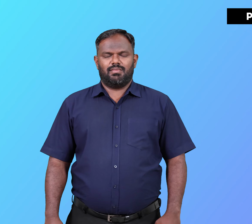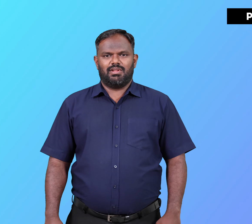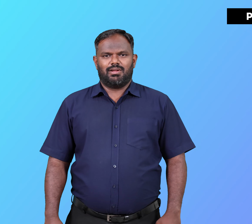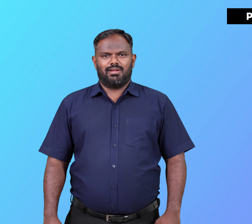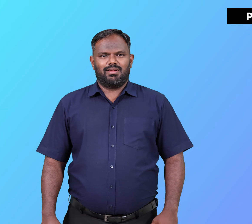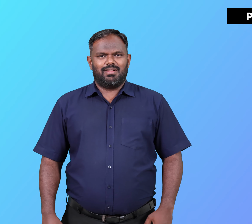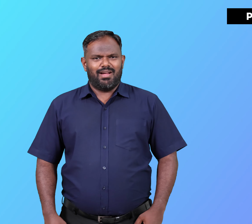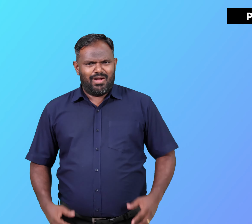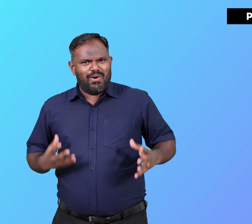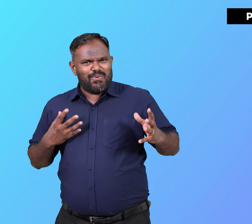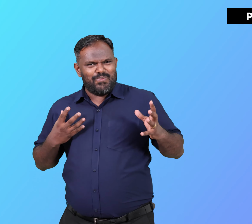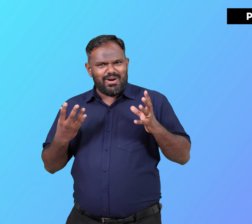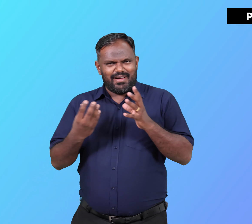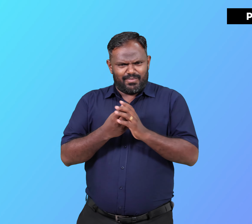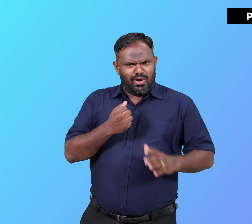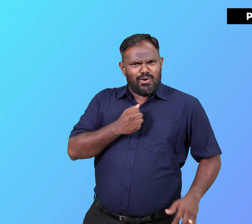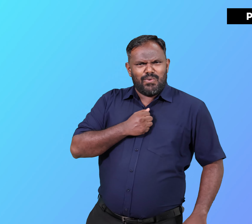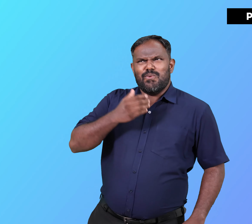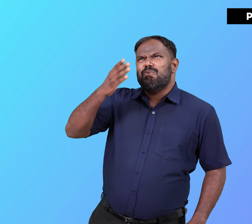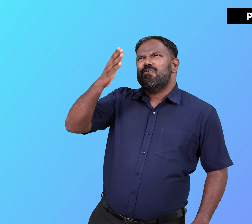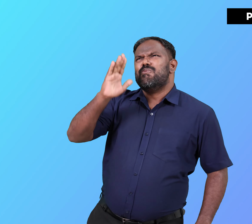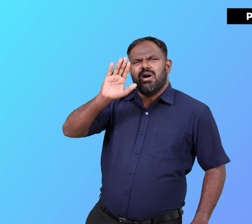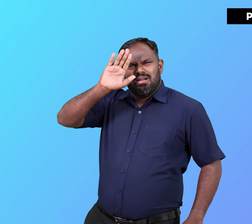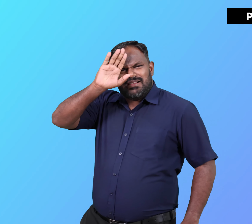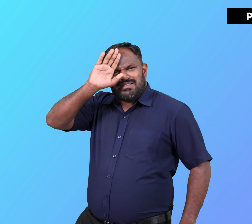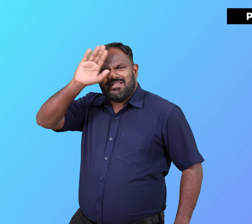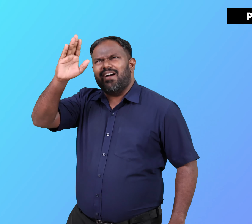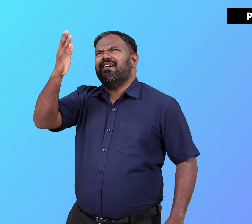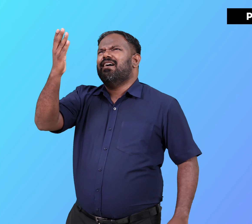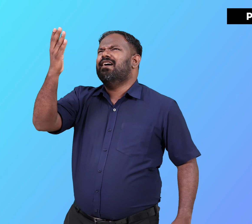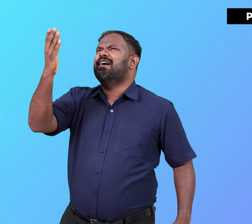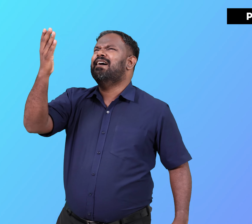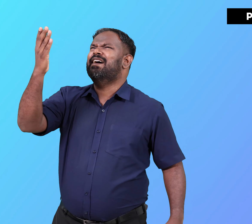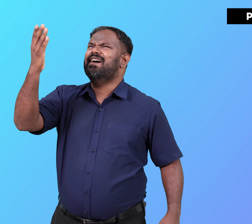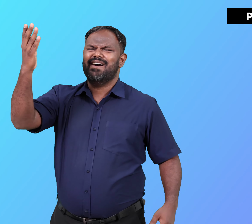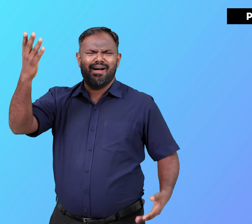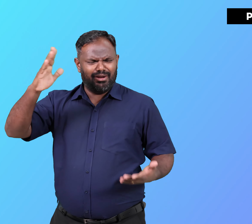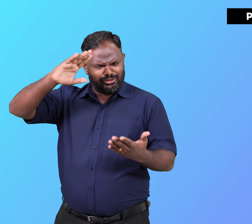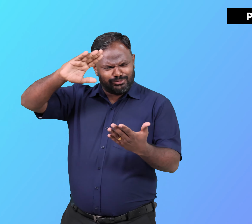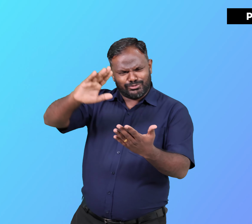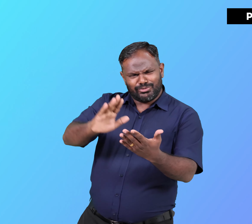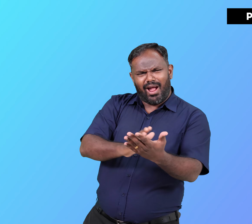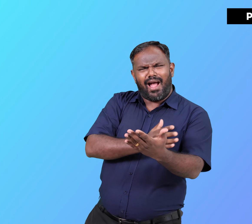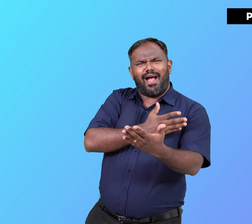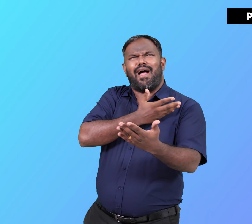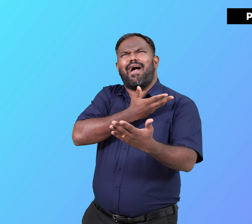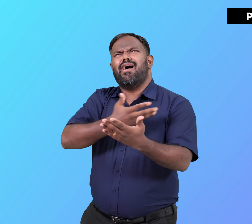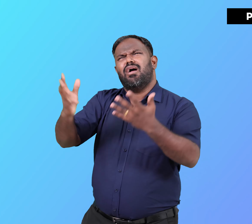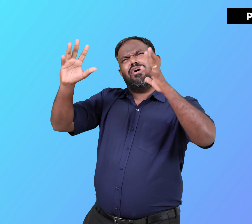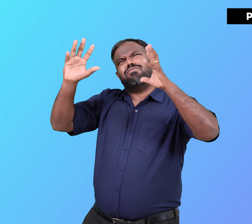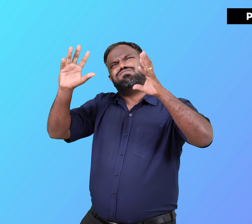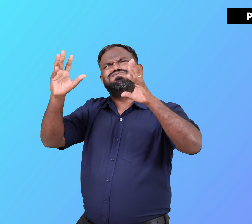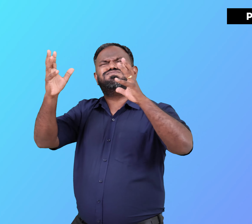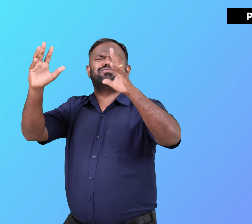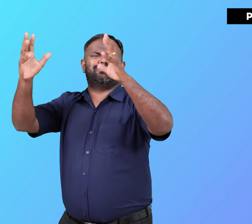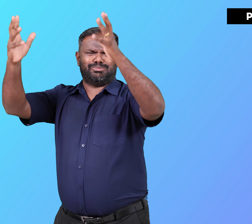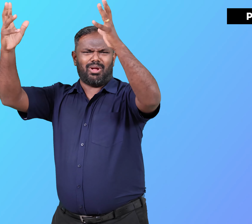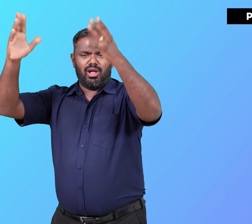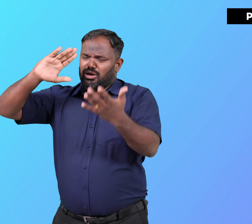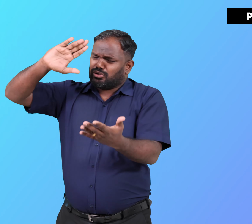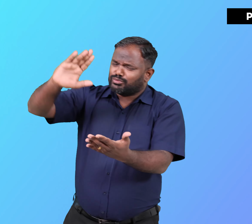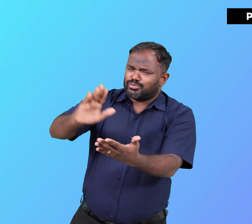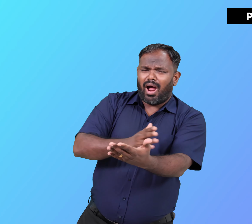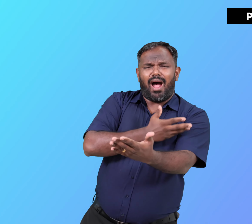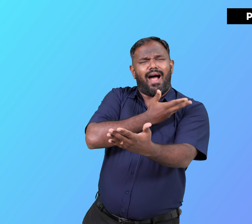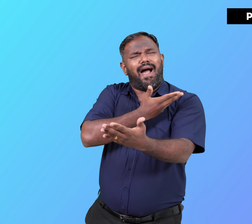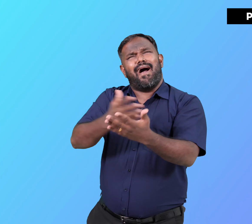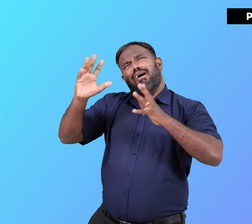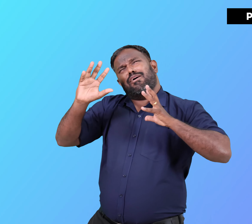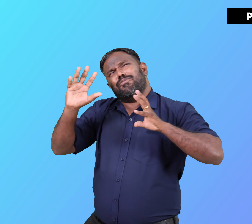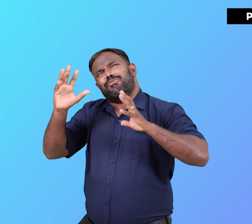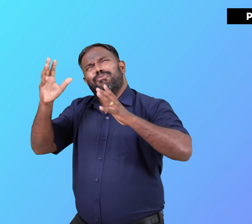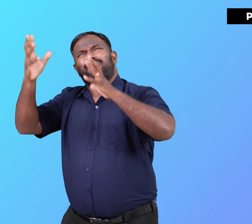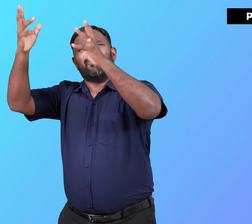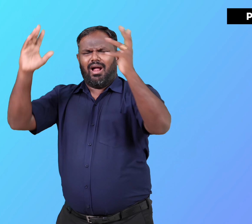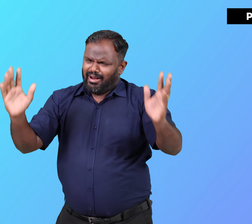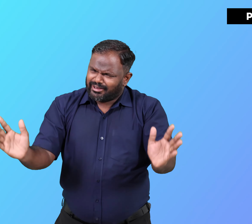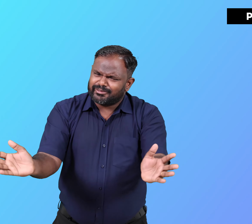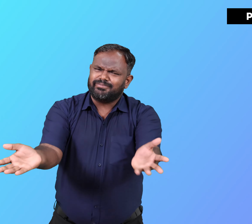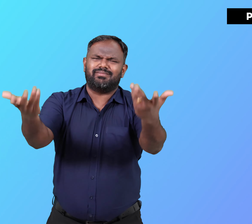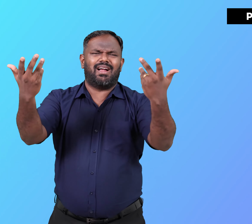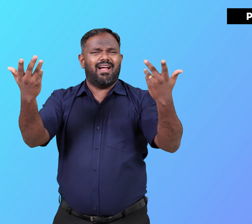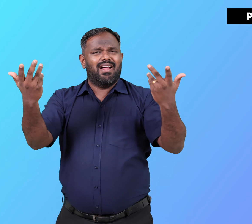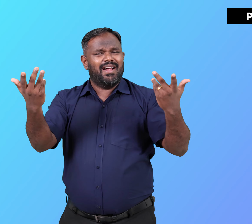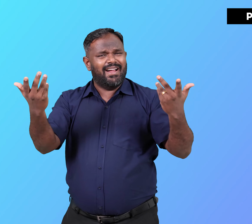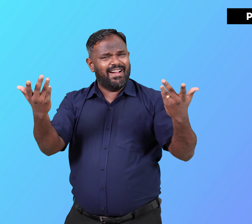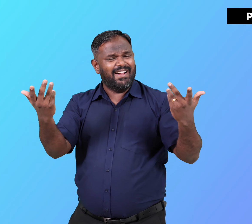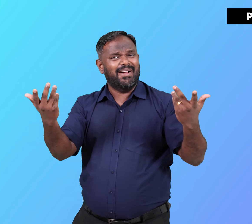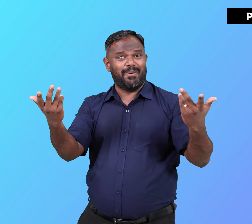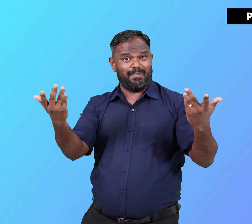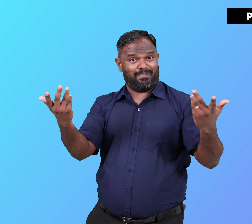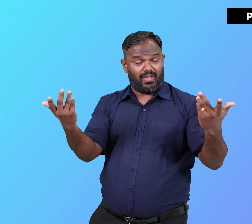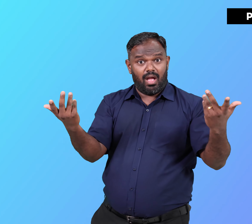Sing praises to God, sing praises! Sing praises to our King, sing praises!